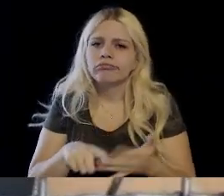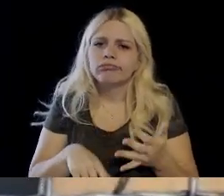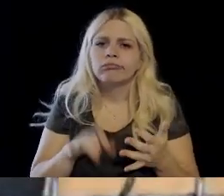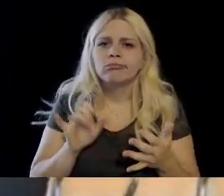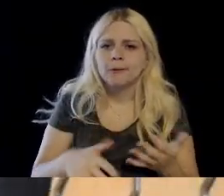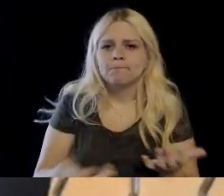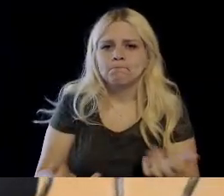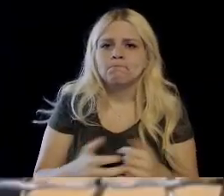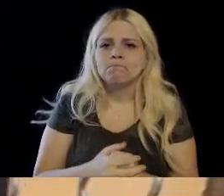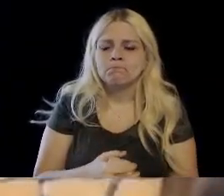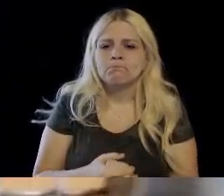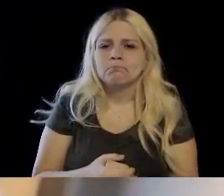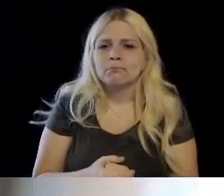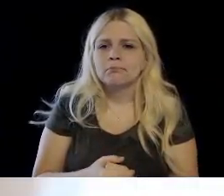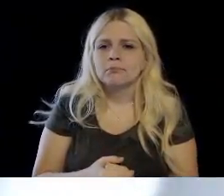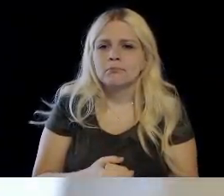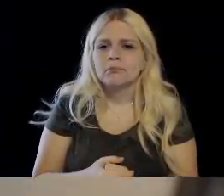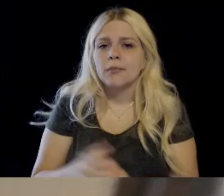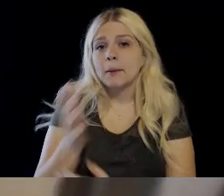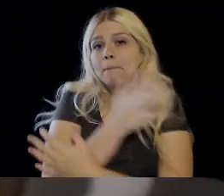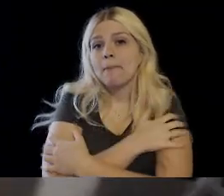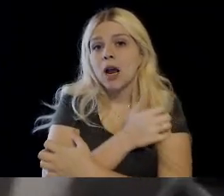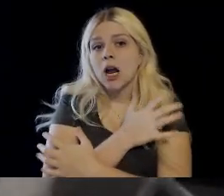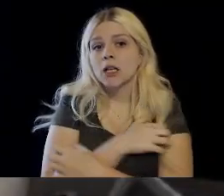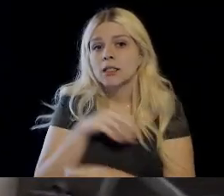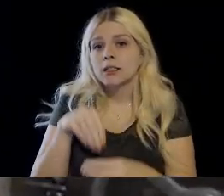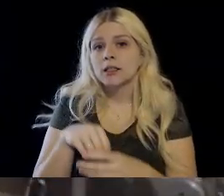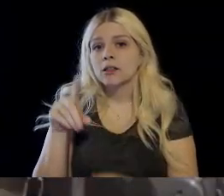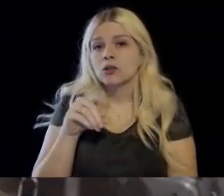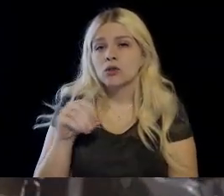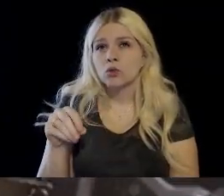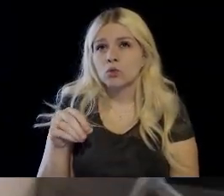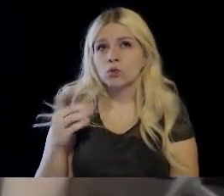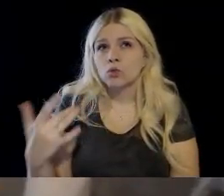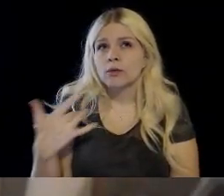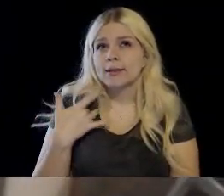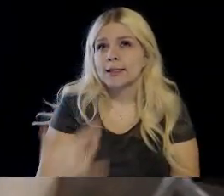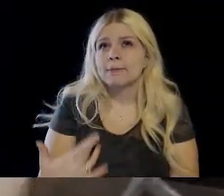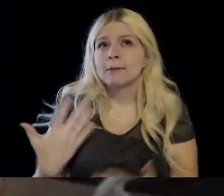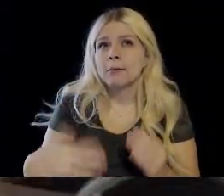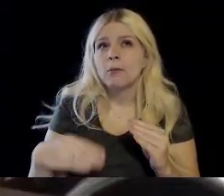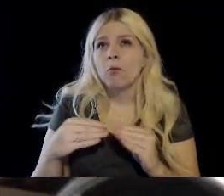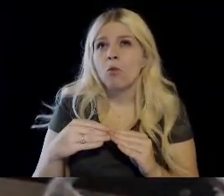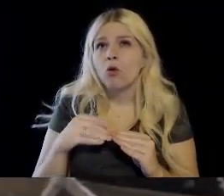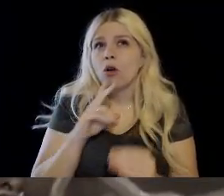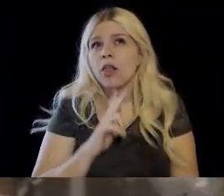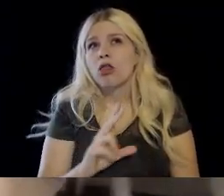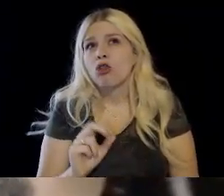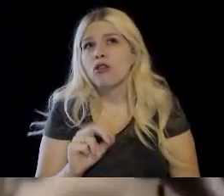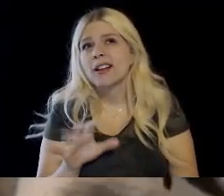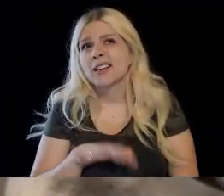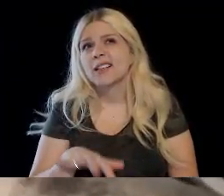um, Grizzly Bears in zoos maybe into their 30's. Erica: Oh. Sounds pretty good. And they have all that great Healthcare. Joanne: Mm-hmm.